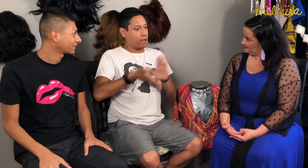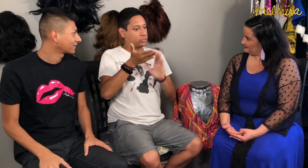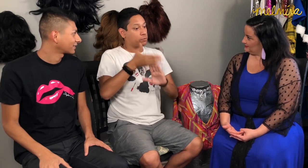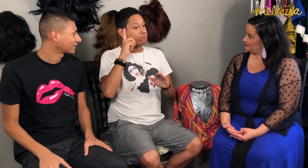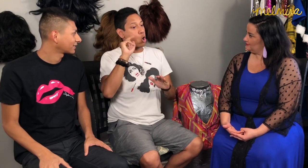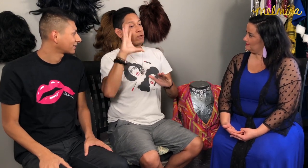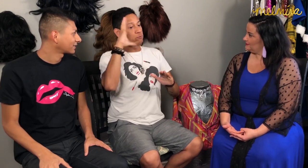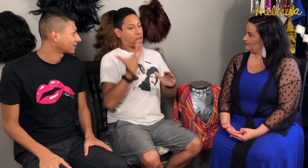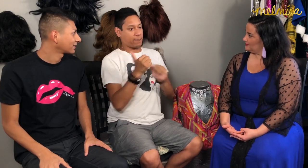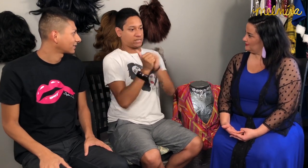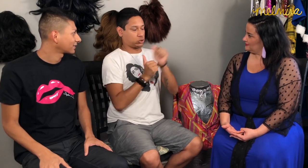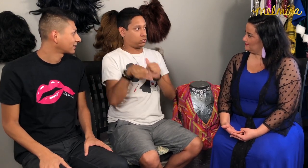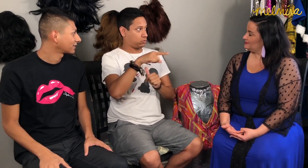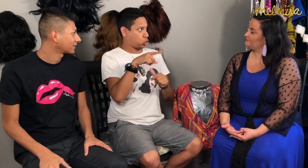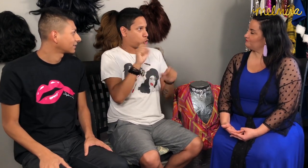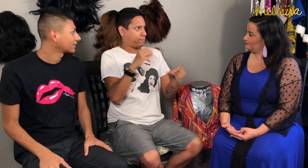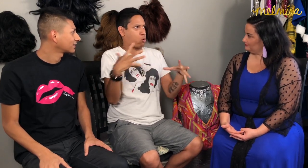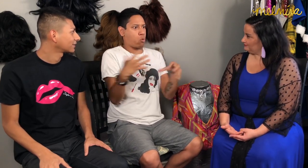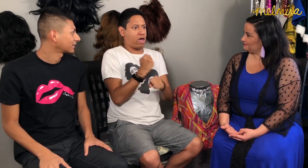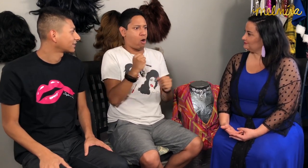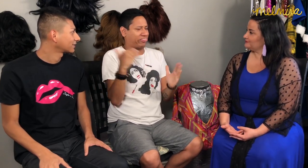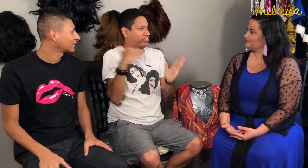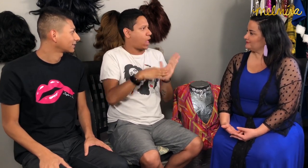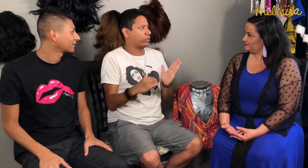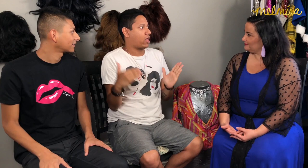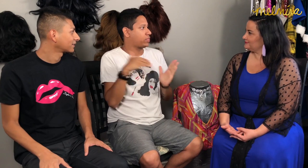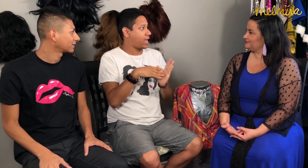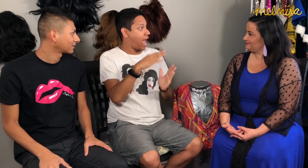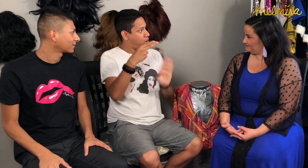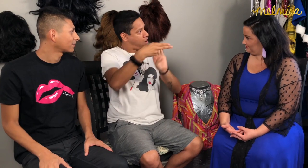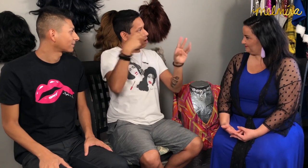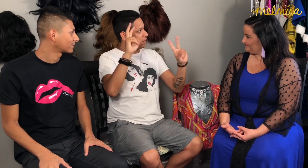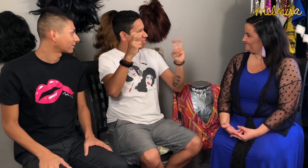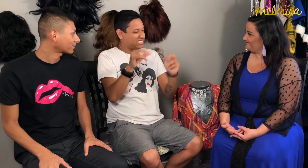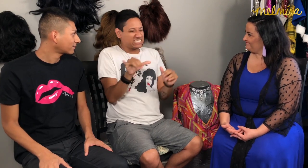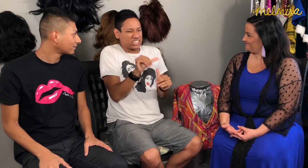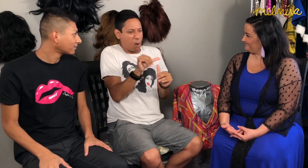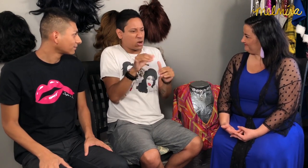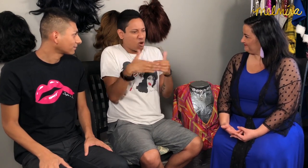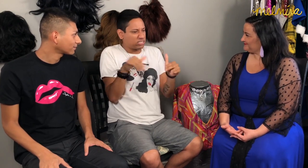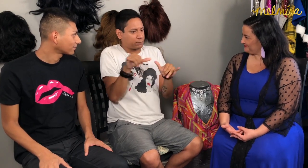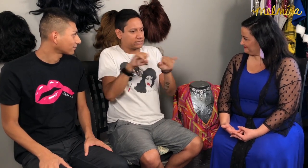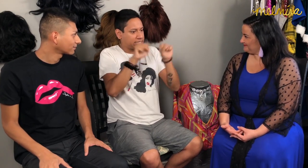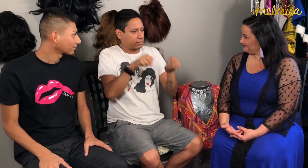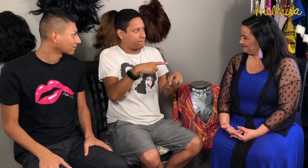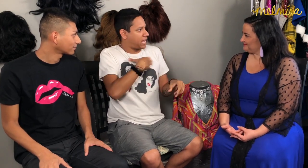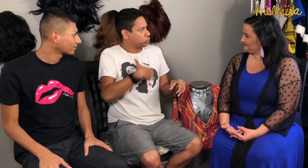They are pageants where drag queens run in competitions. They win thousands and thousands and have a title, like almost